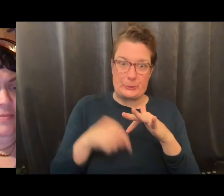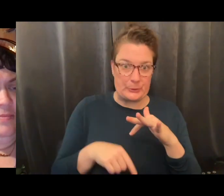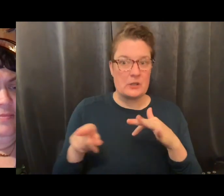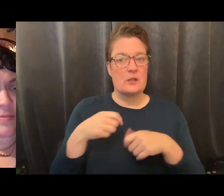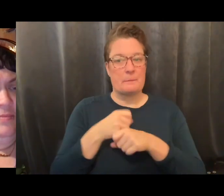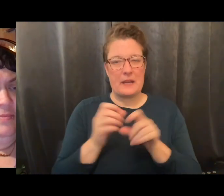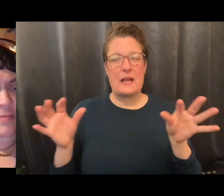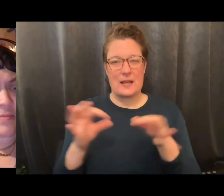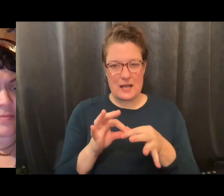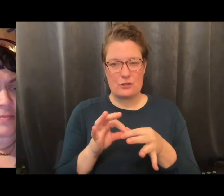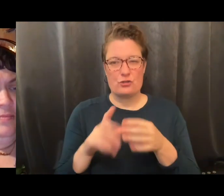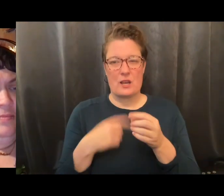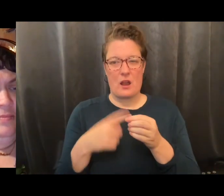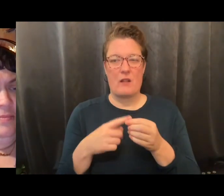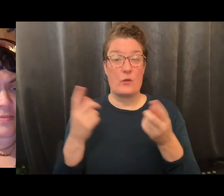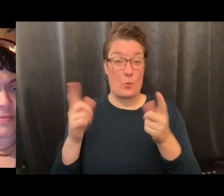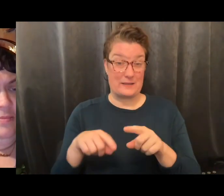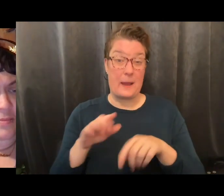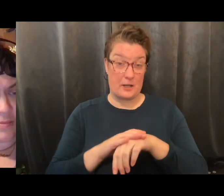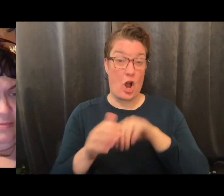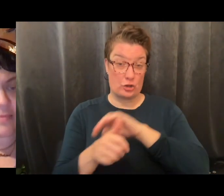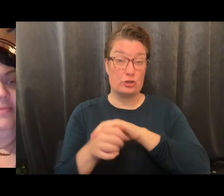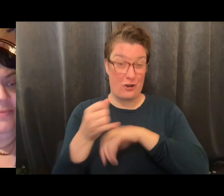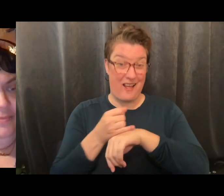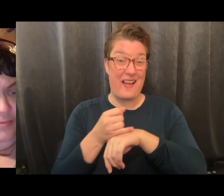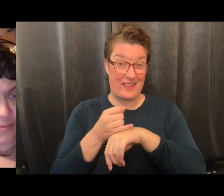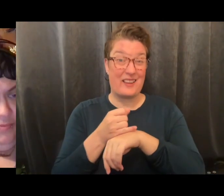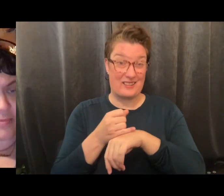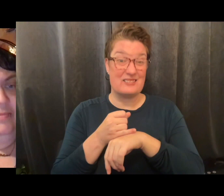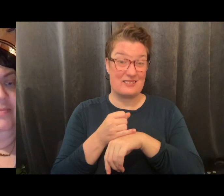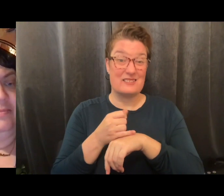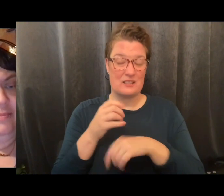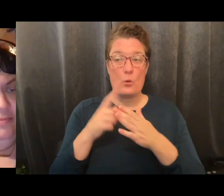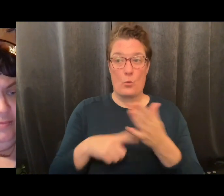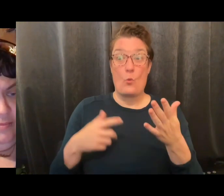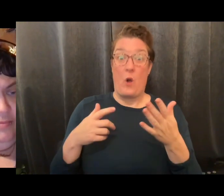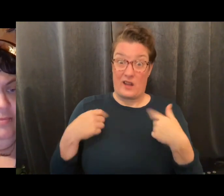Turtle Island, what has happened to Indigenous people, to native people here